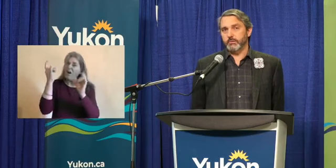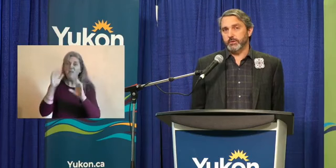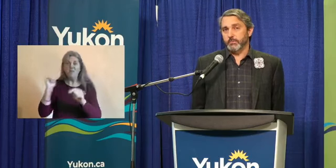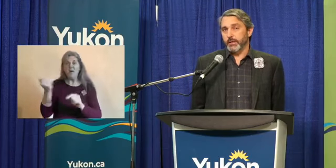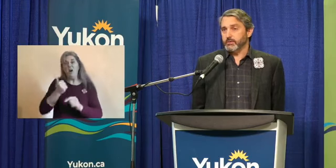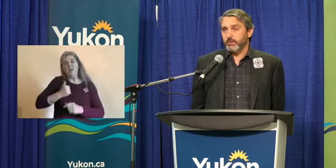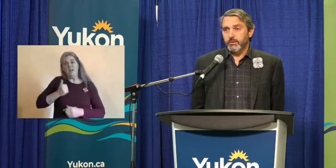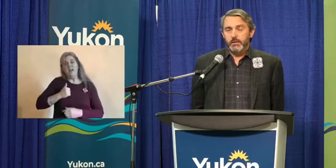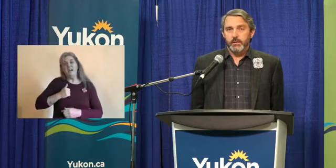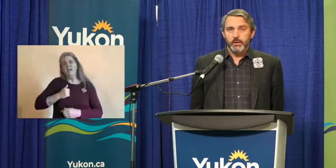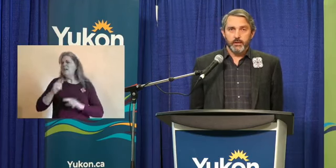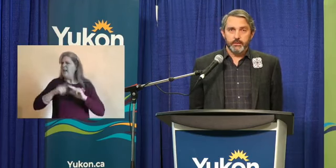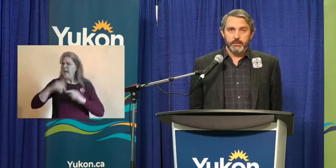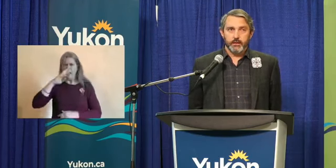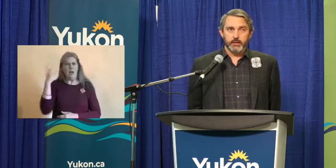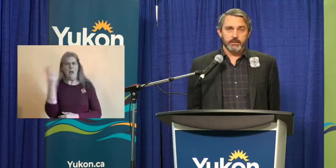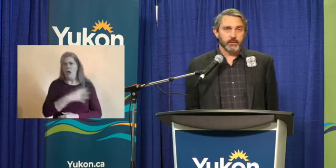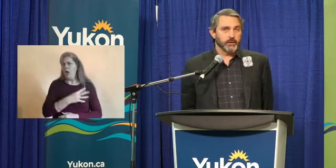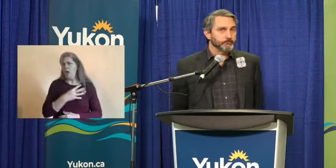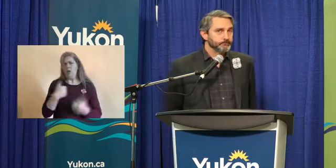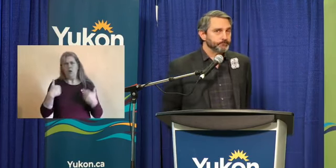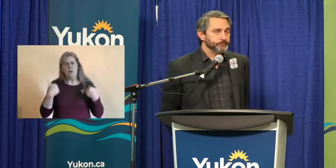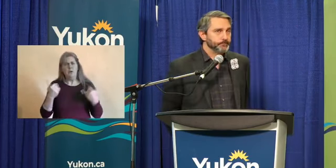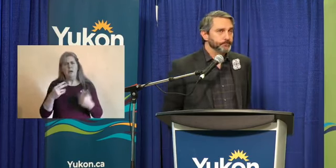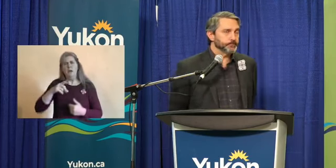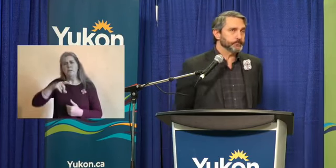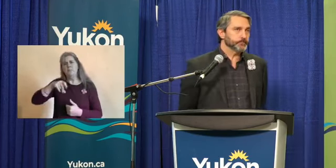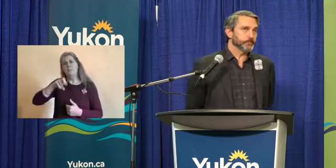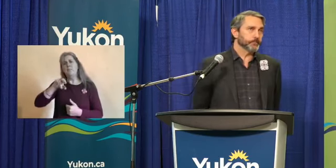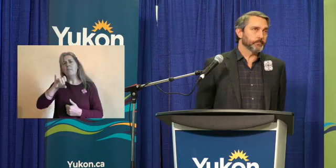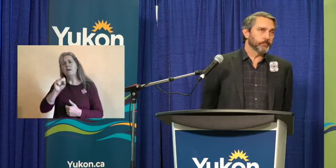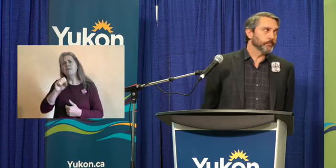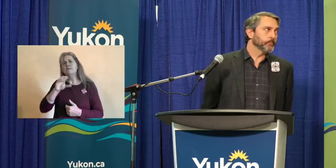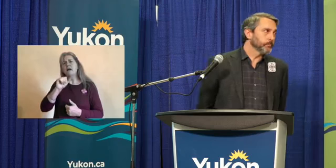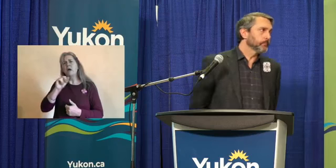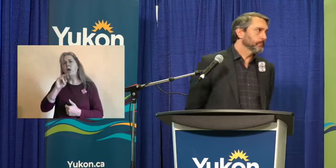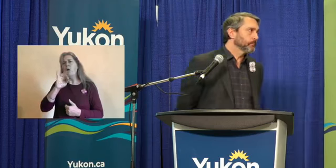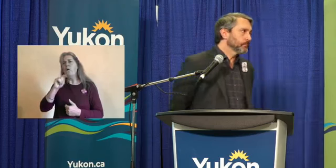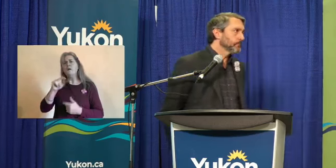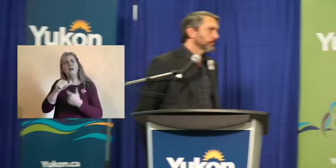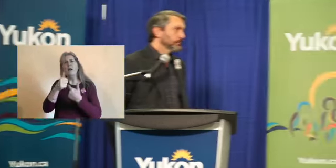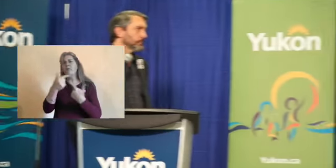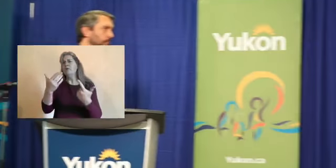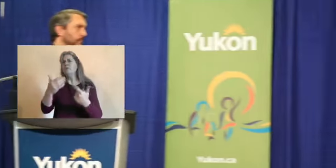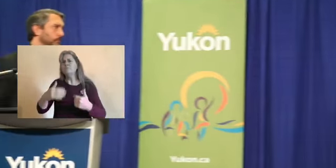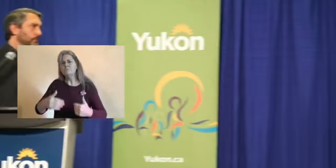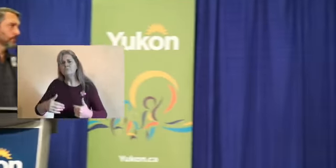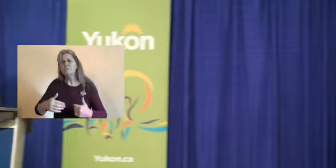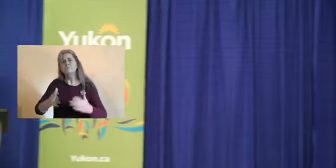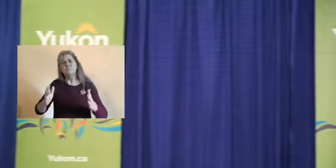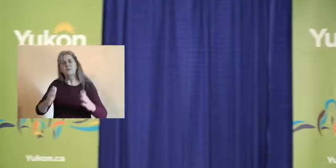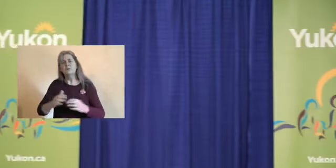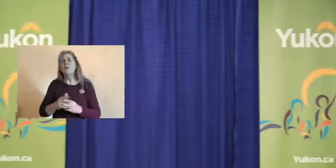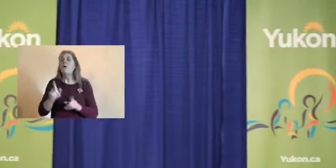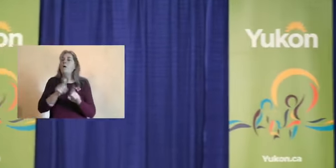Our obligations to the Paris Accord, and the targets there in. Maybe I will just add there, there are youth panels on